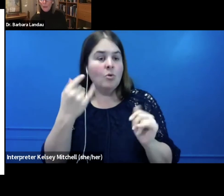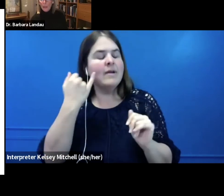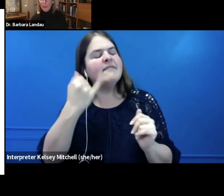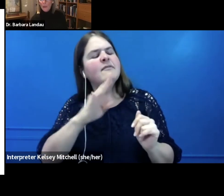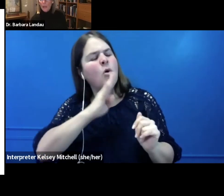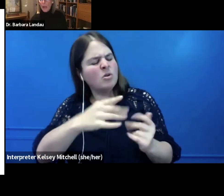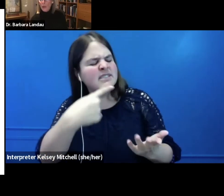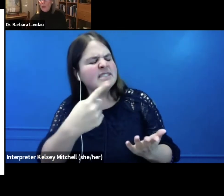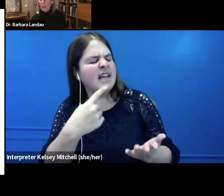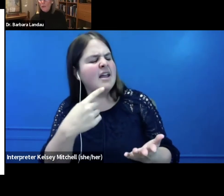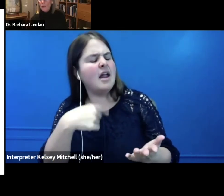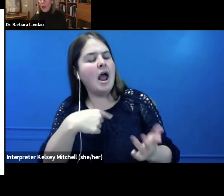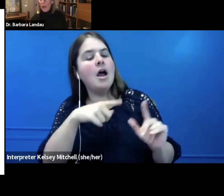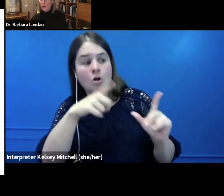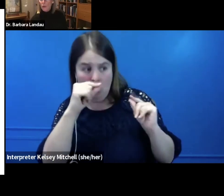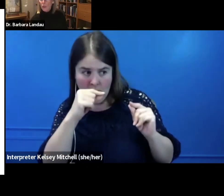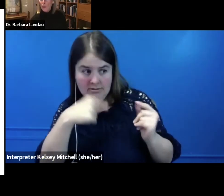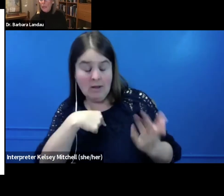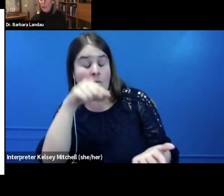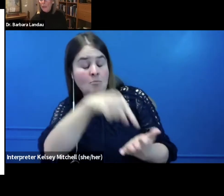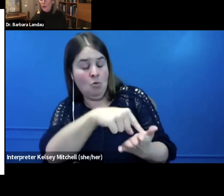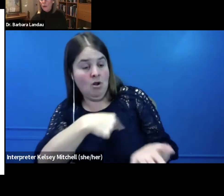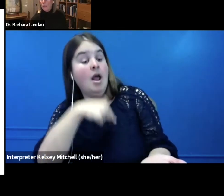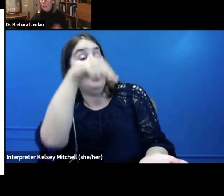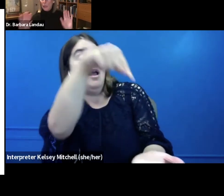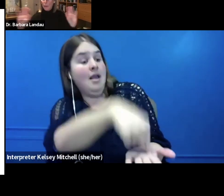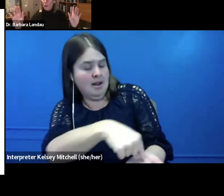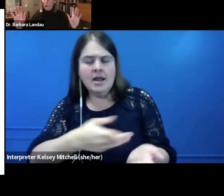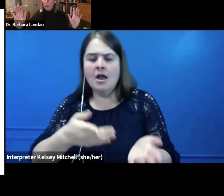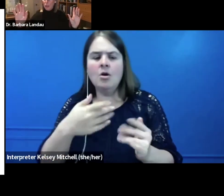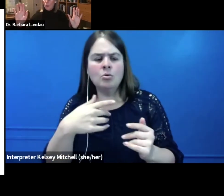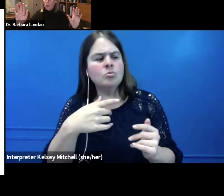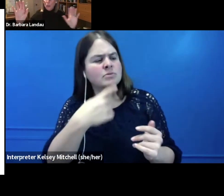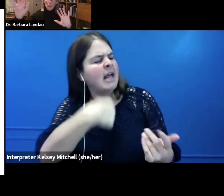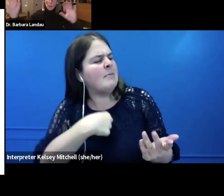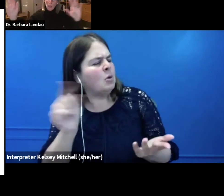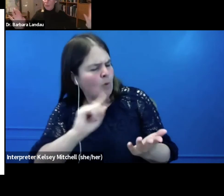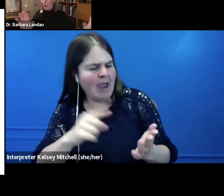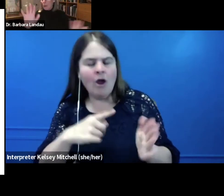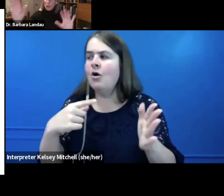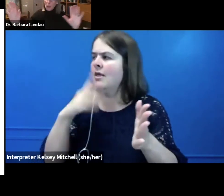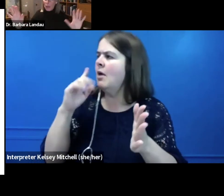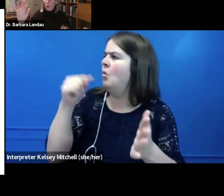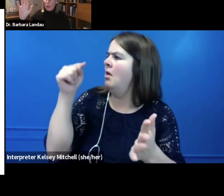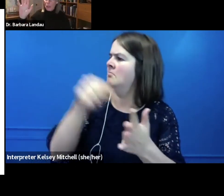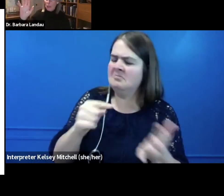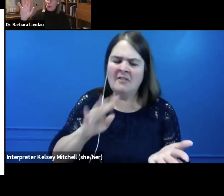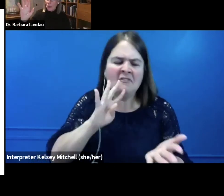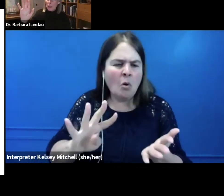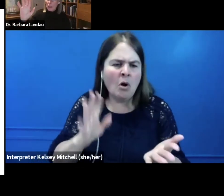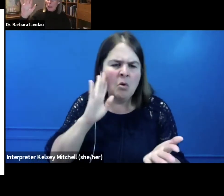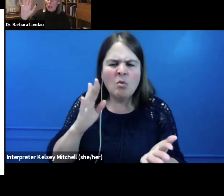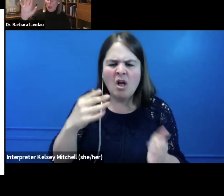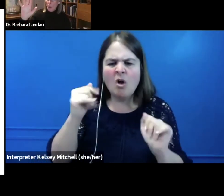kids so the accuracy for adults a 29 year old it's like perfect you many most